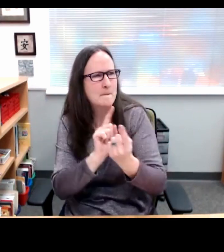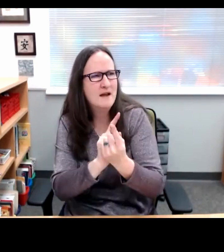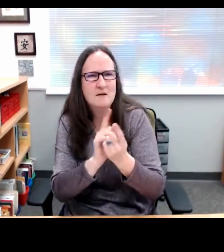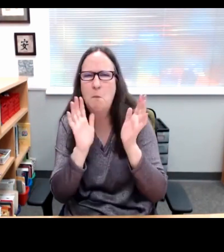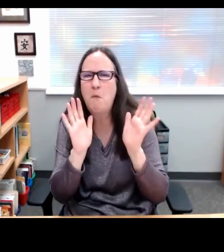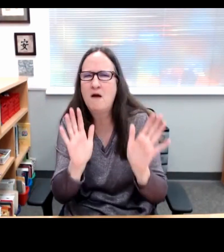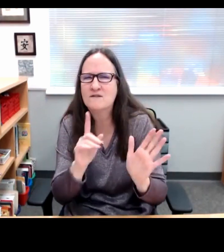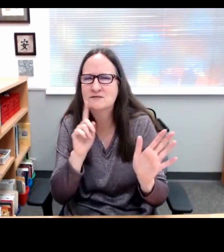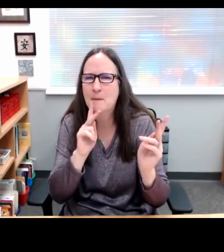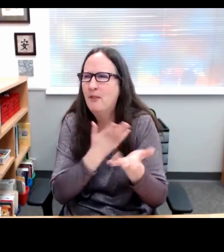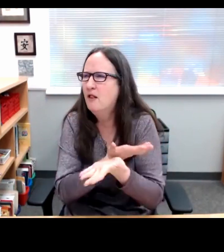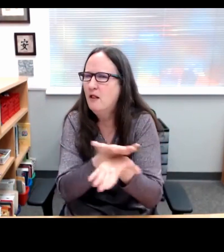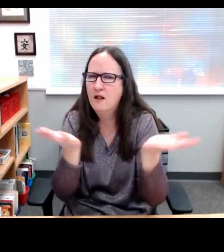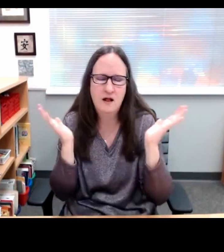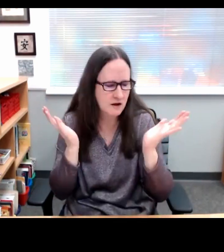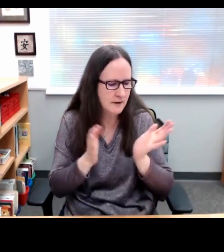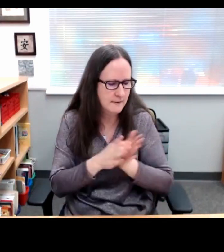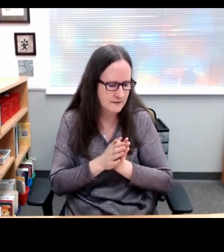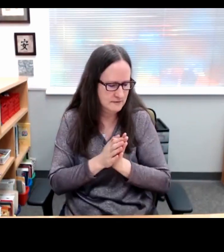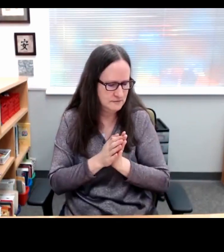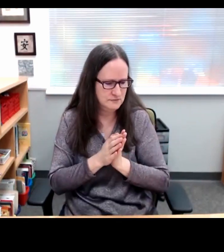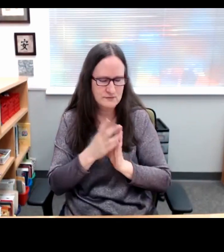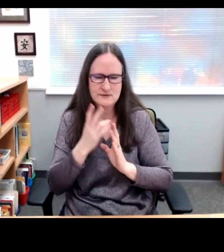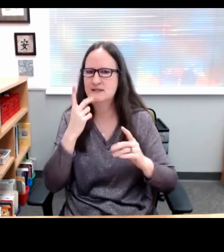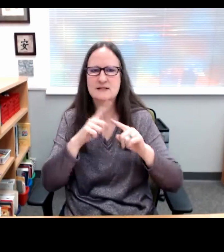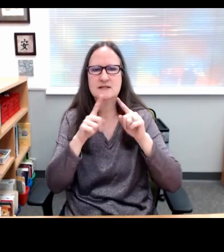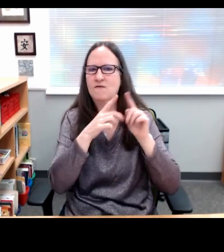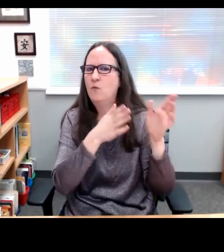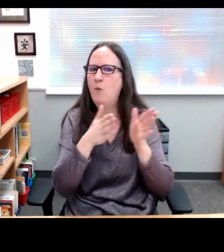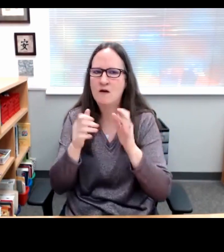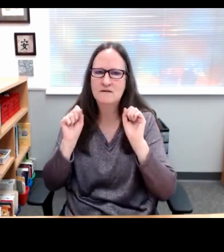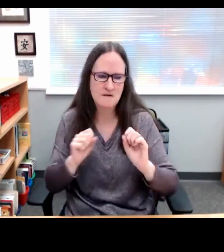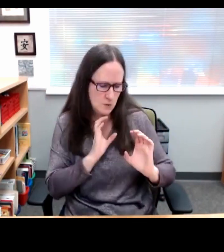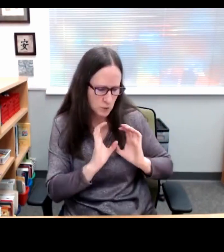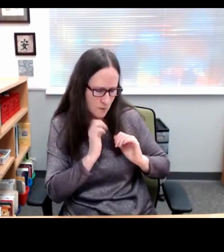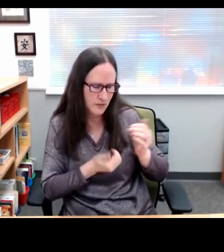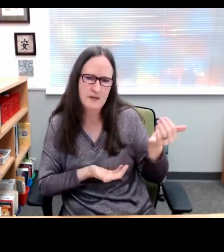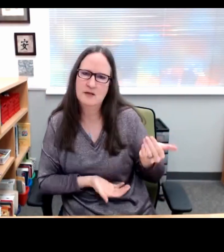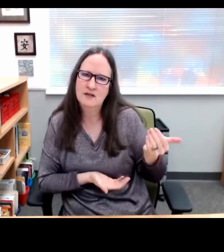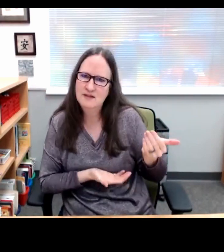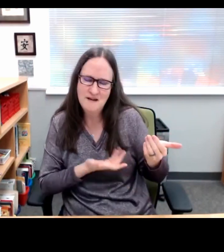to the parents to go and meet some of these really wonderful people and see the different ways that